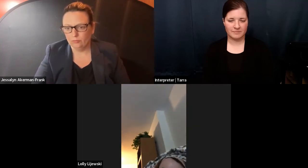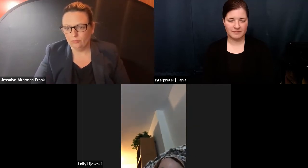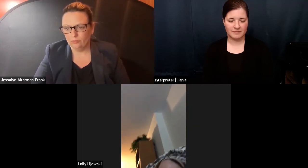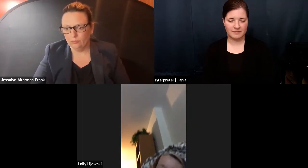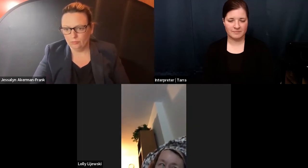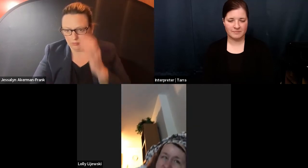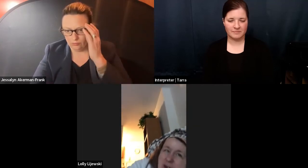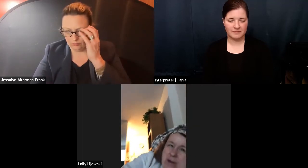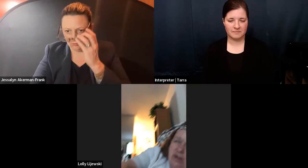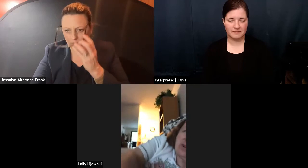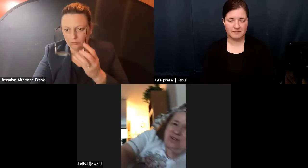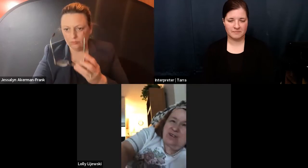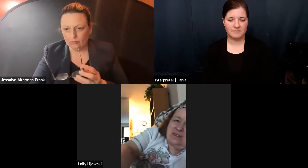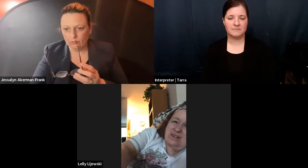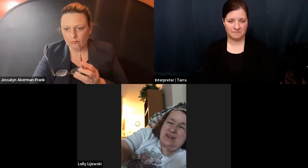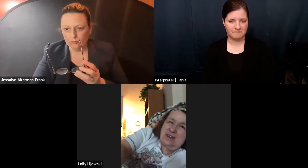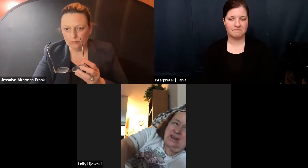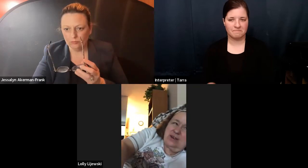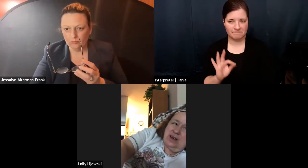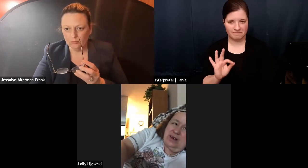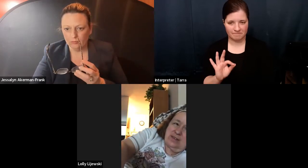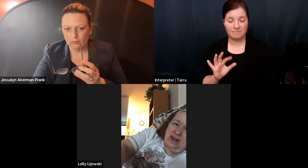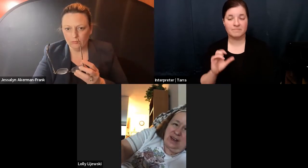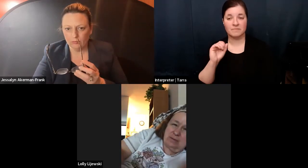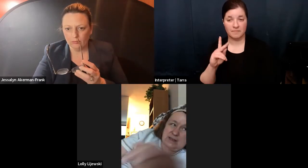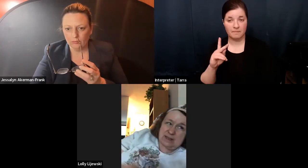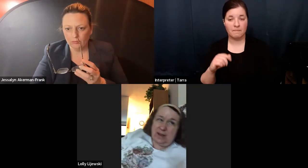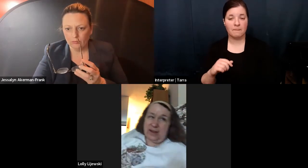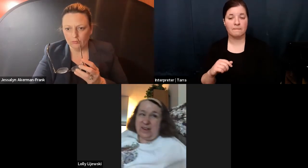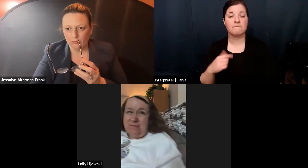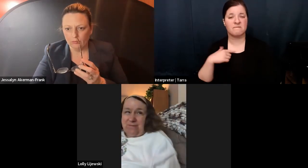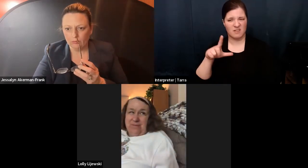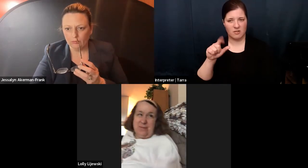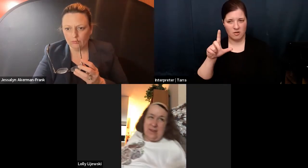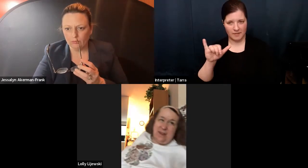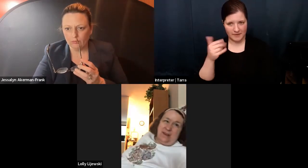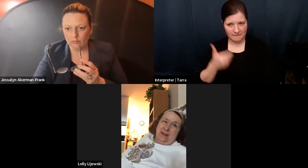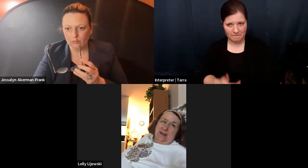Lolly: I'm unmuting. There we go. Okay.